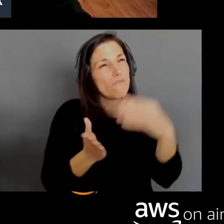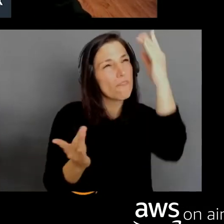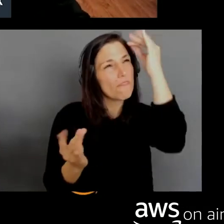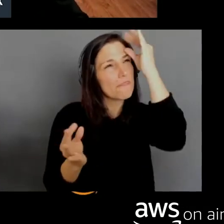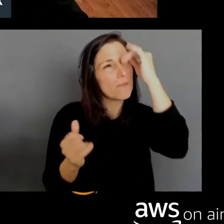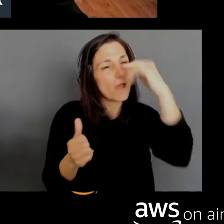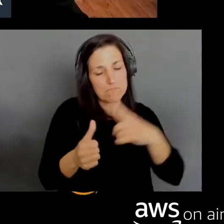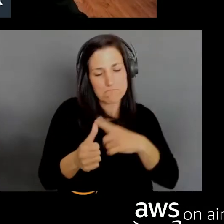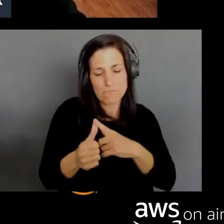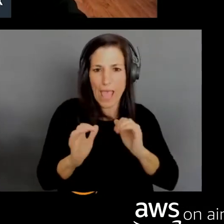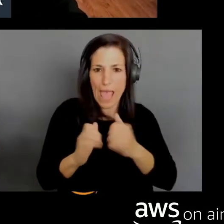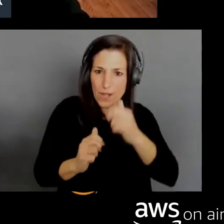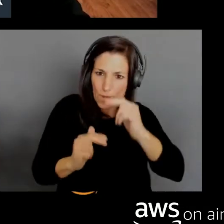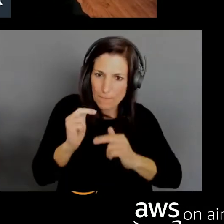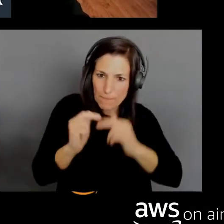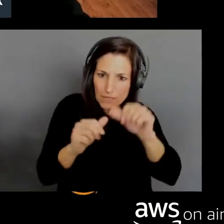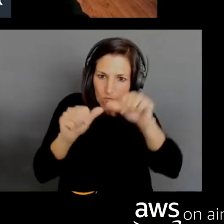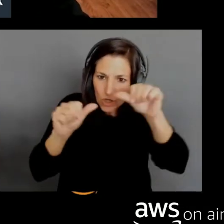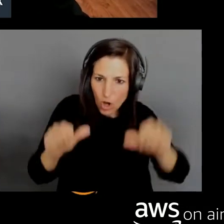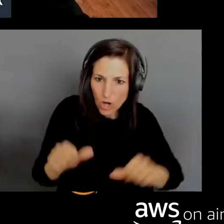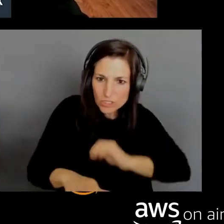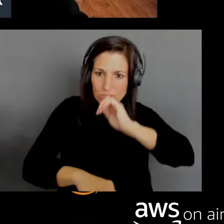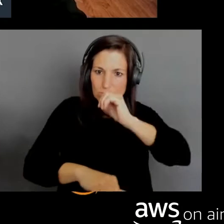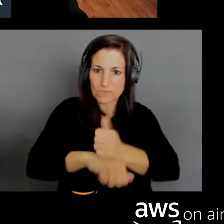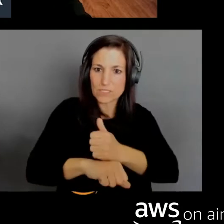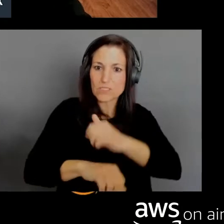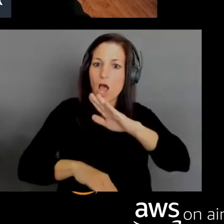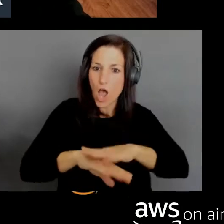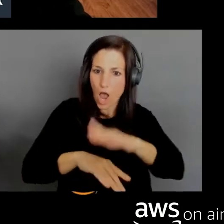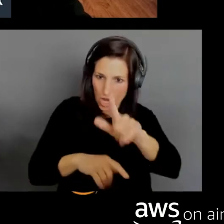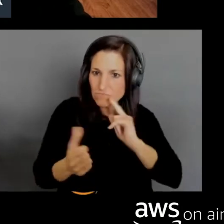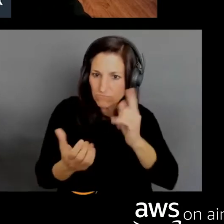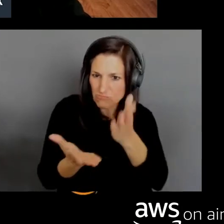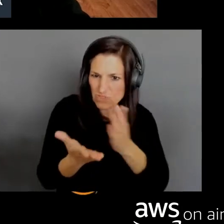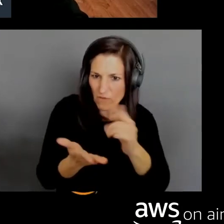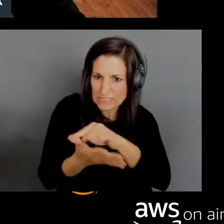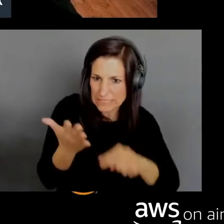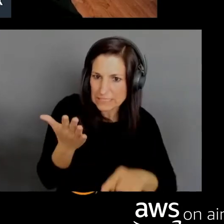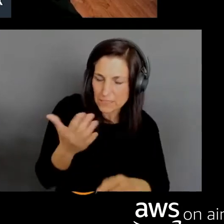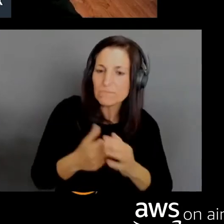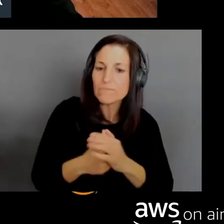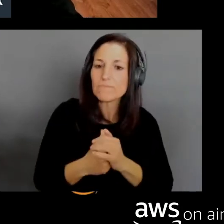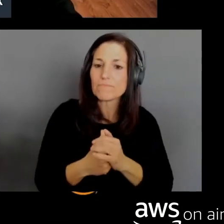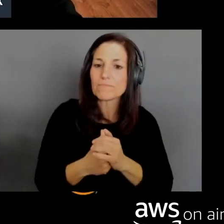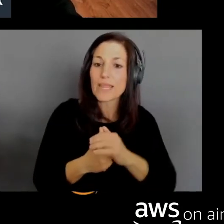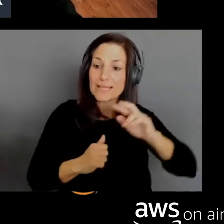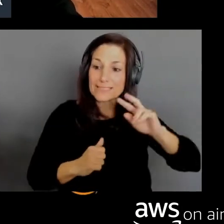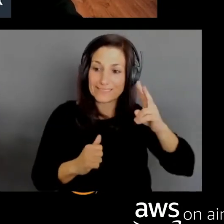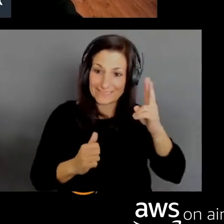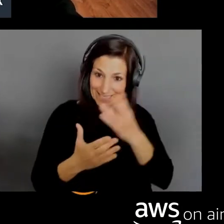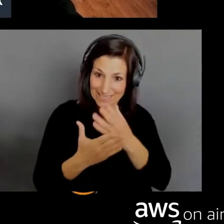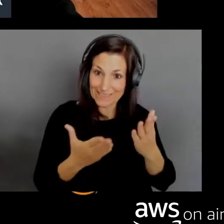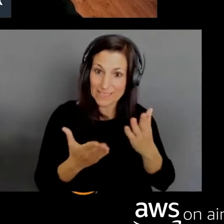an architecture based on serverless services? And we'll talk about a few of them today. And then the second one, that a lot of my customers tend to talk about is